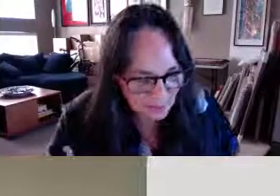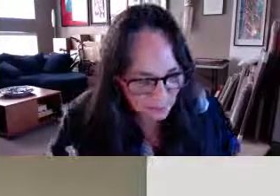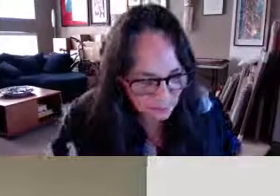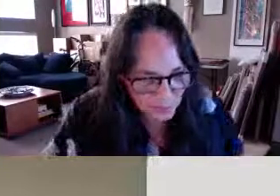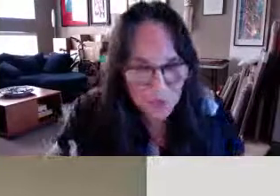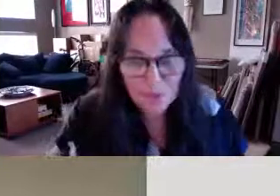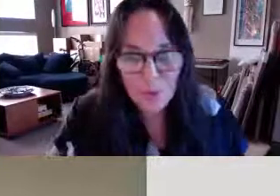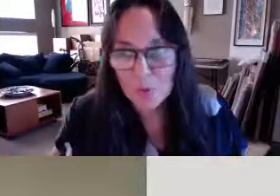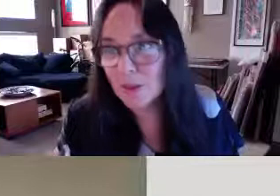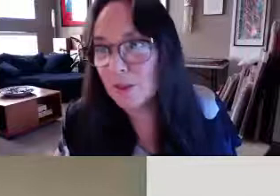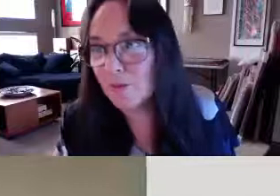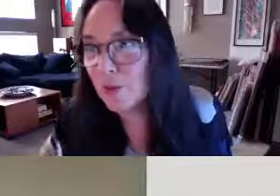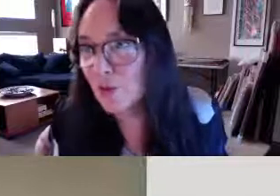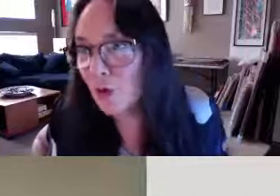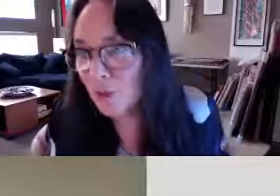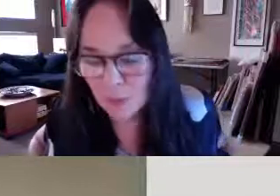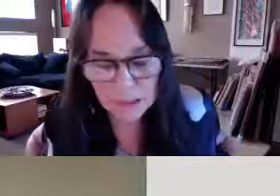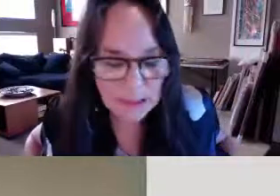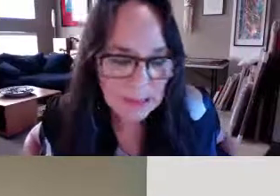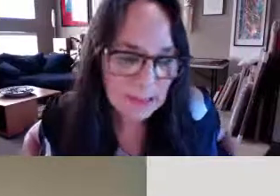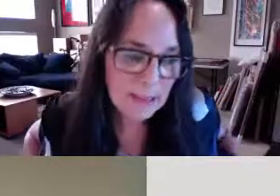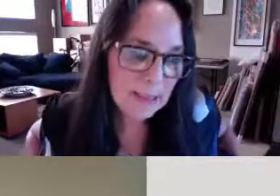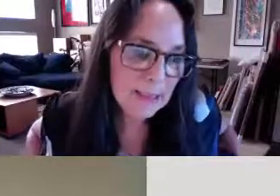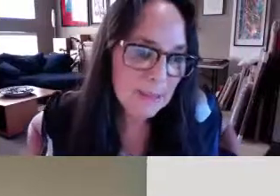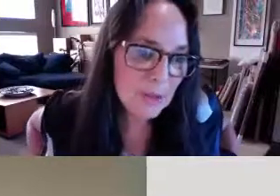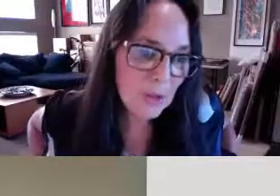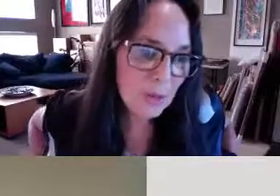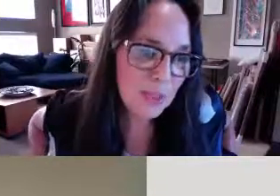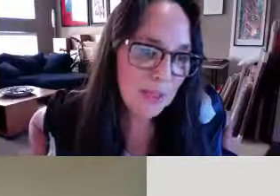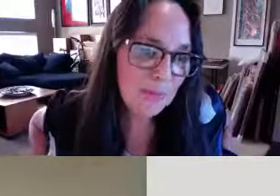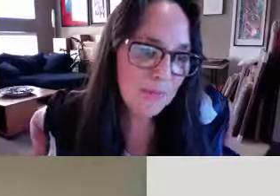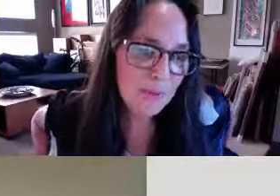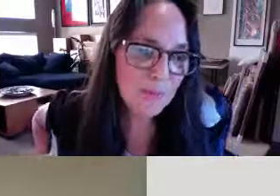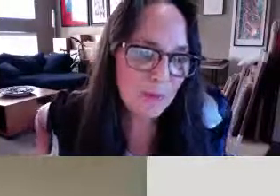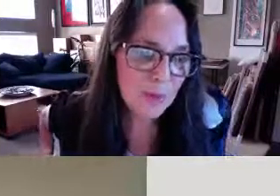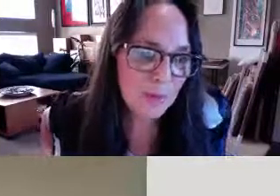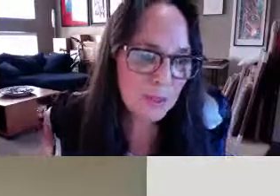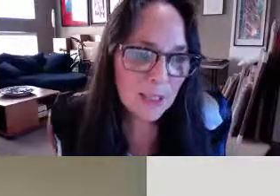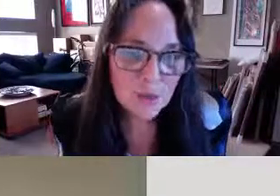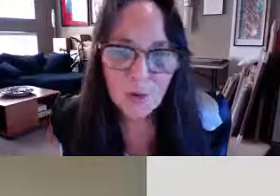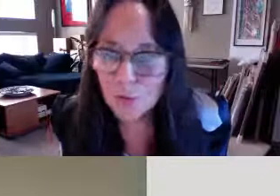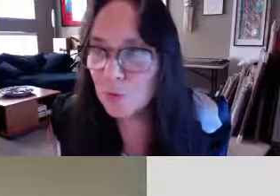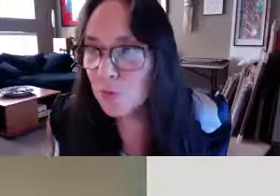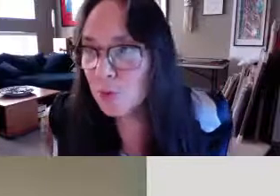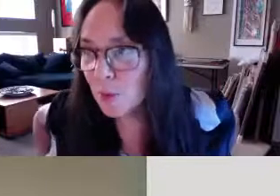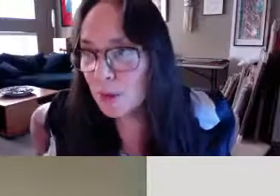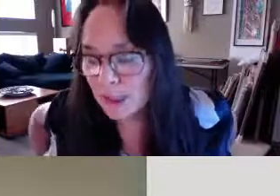sort of Fugitive Poses as Vizenor talks about so but i i realized also through this process